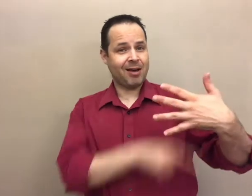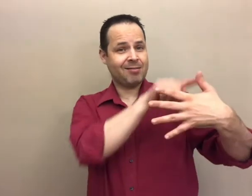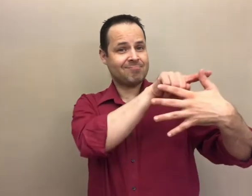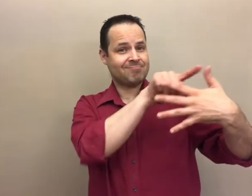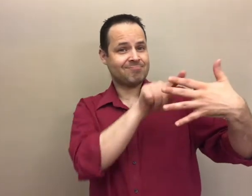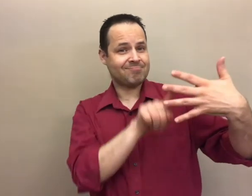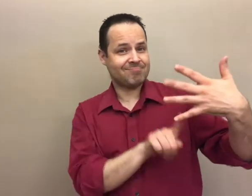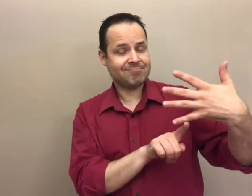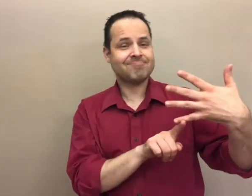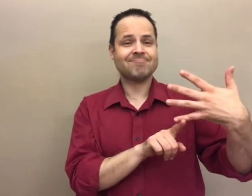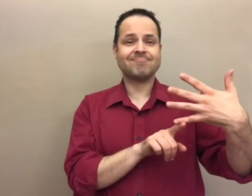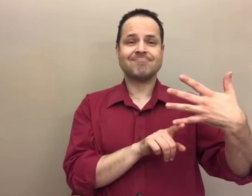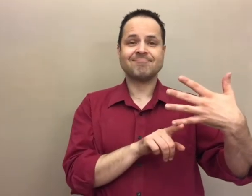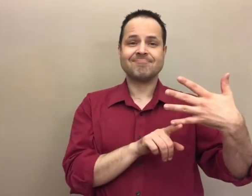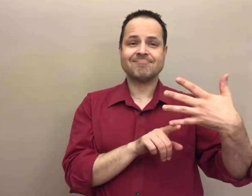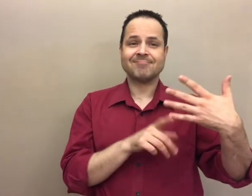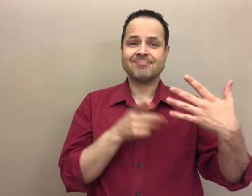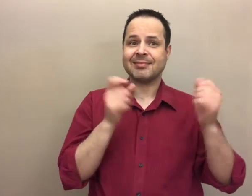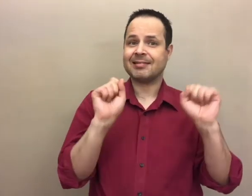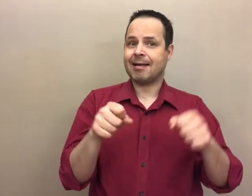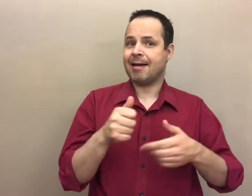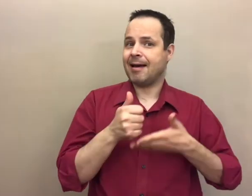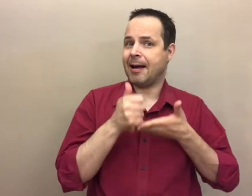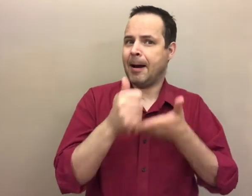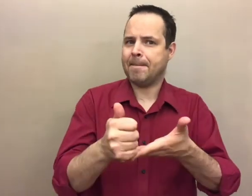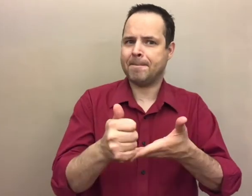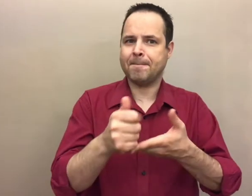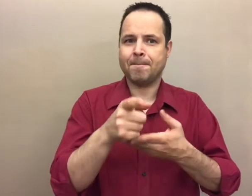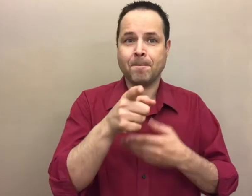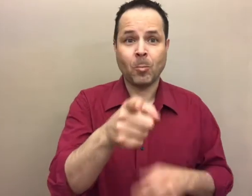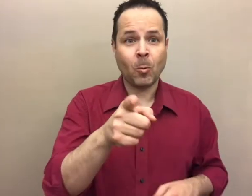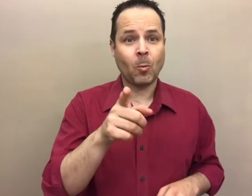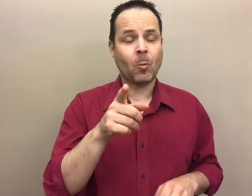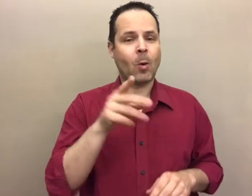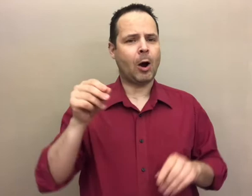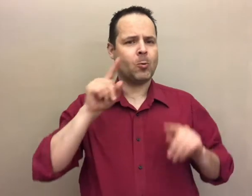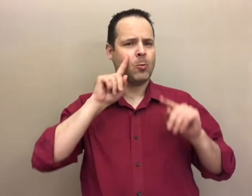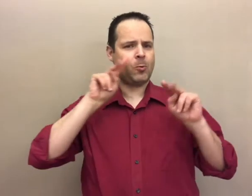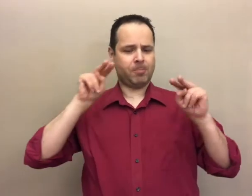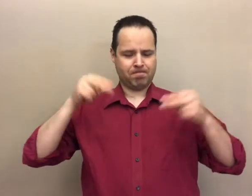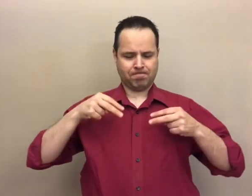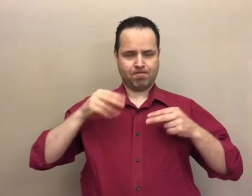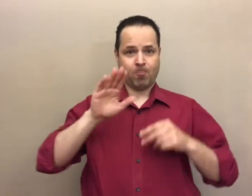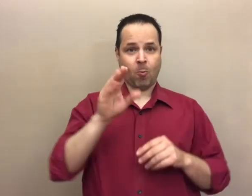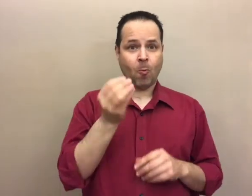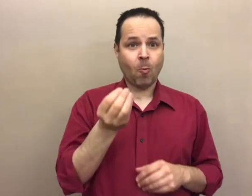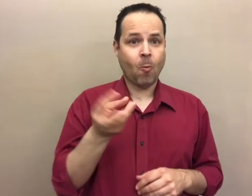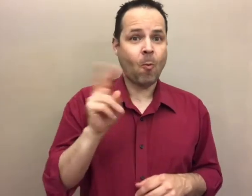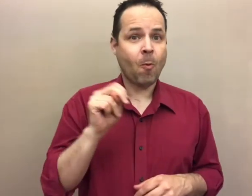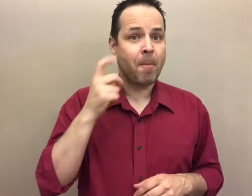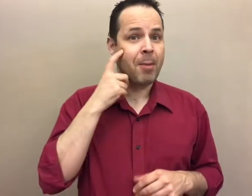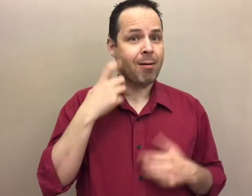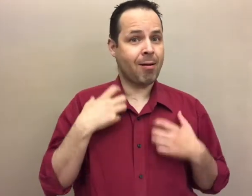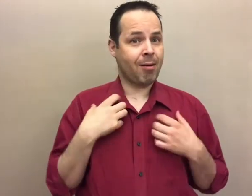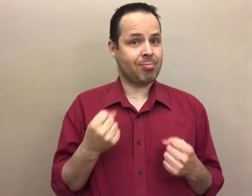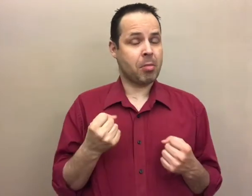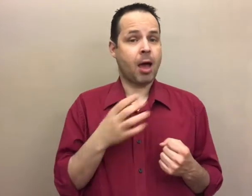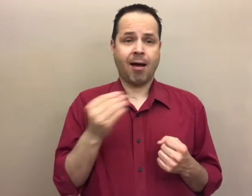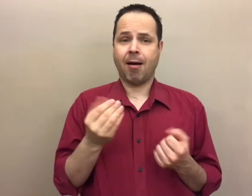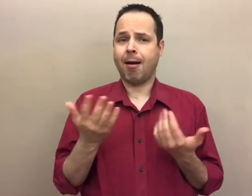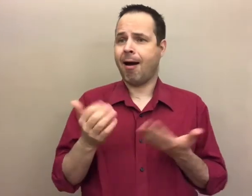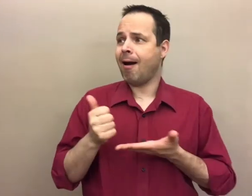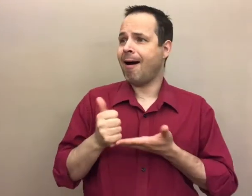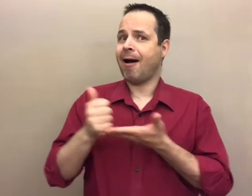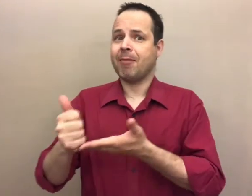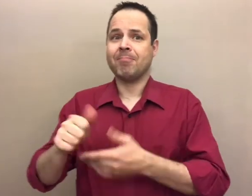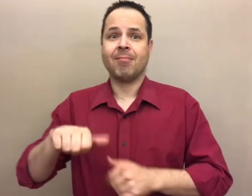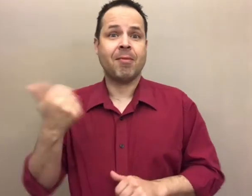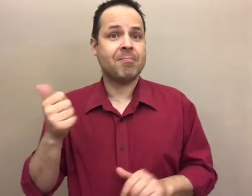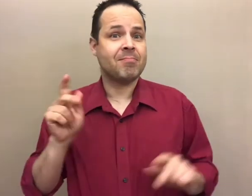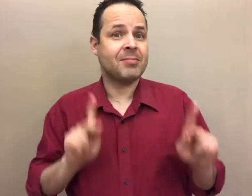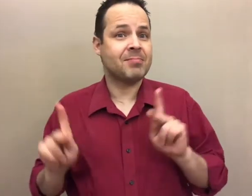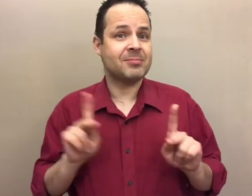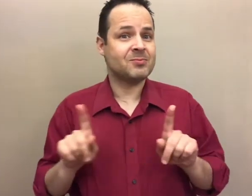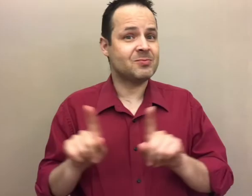All of these five tooltips will help you to be able to look at your own mental health and help others.